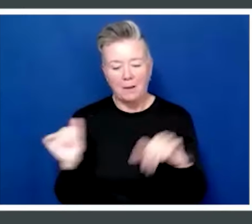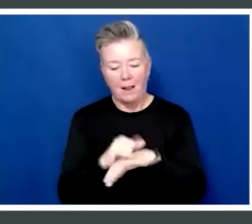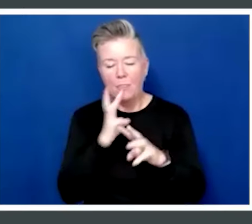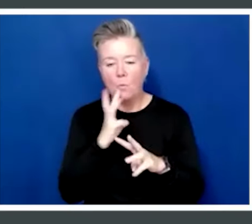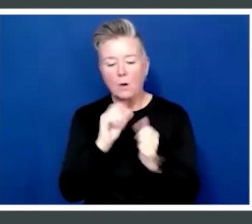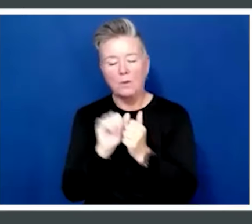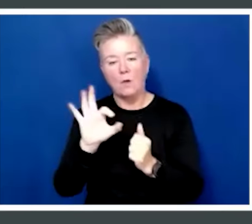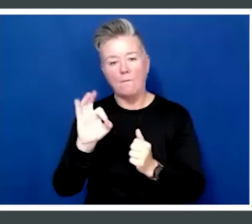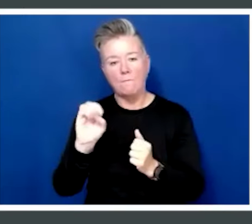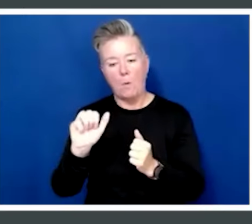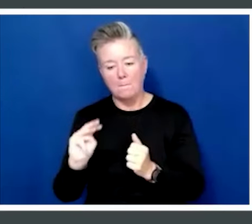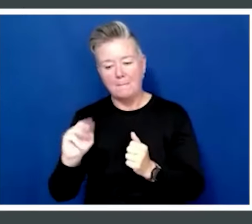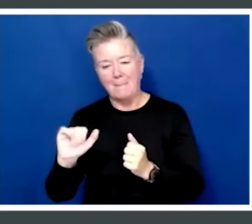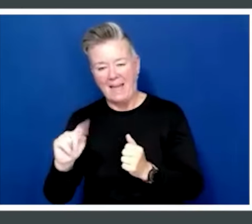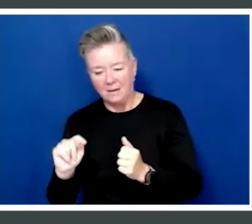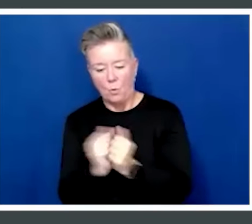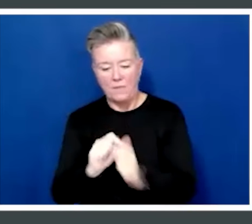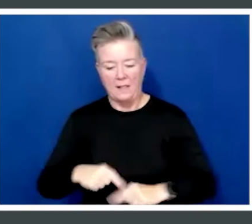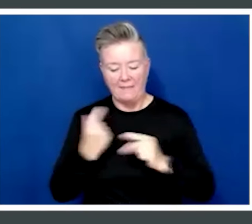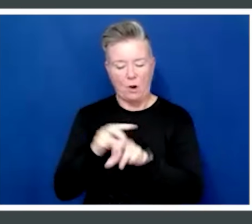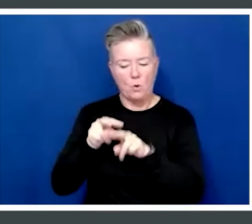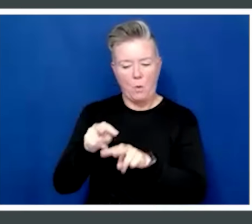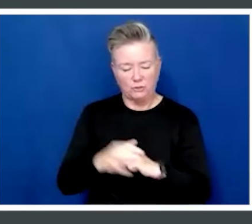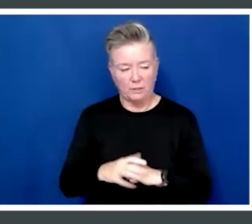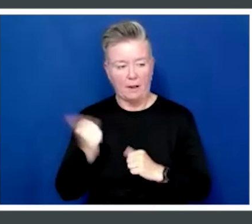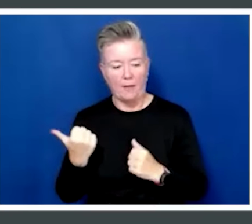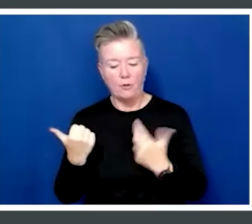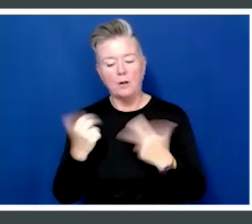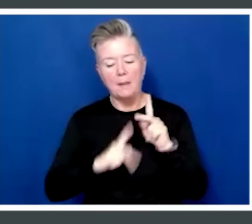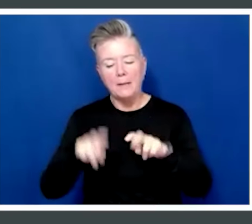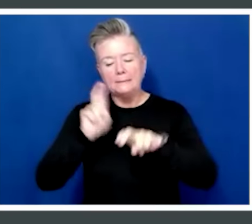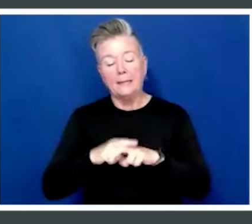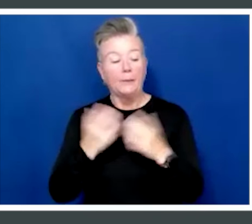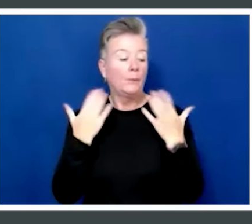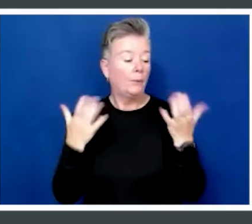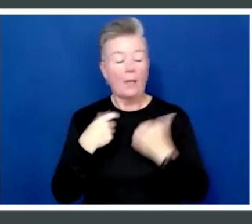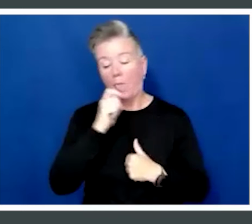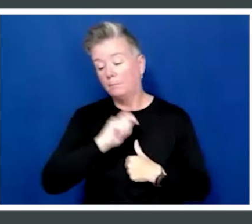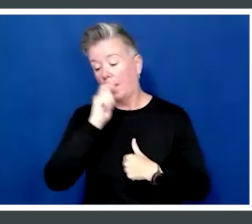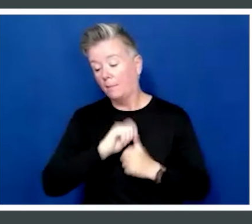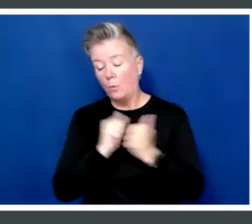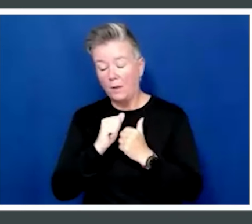mats while a lifeguard keeps watch on the dock. Four campers cool off on the dock with freezer pops on a sunny summer day.